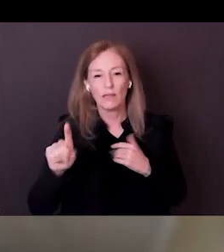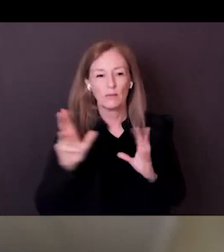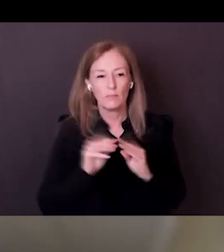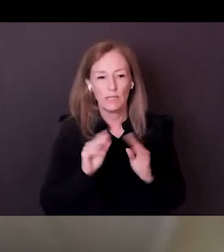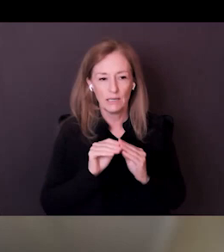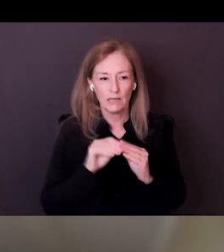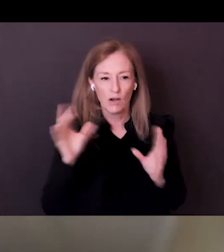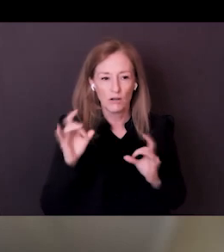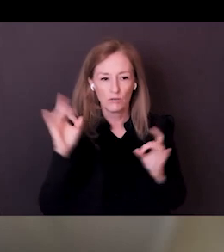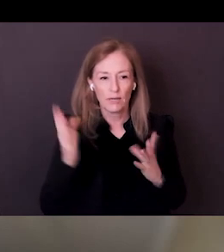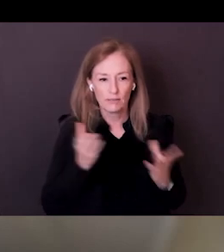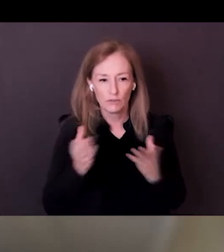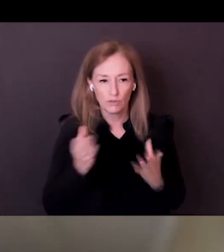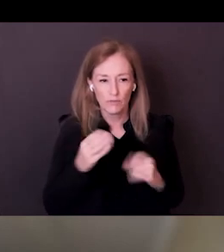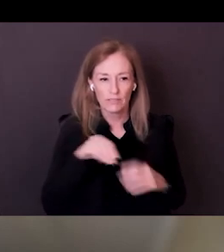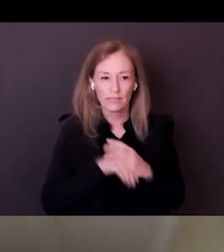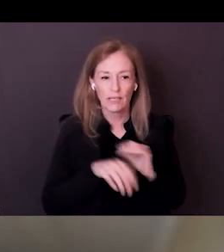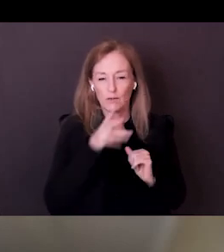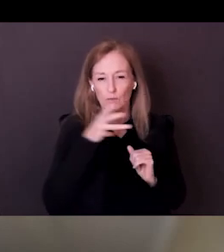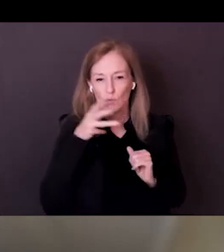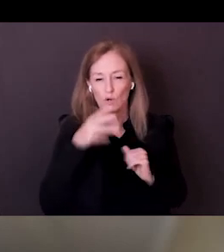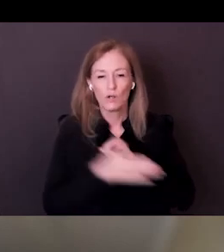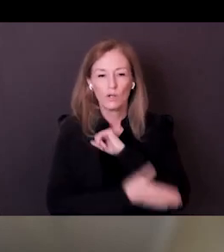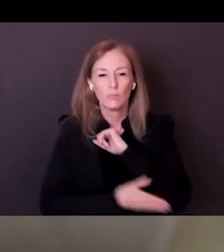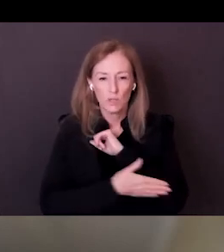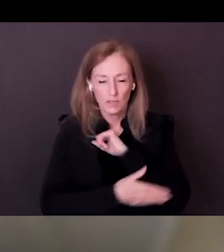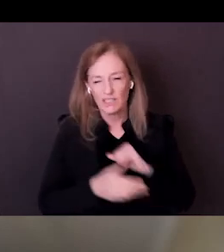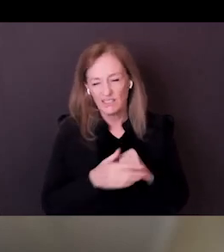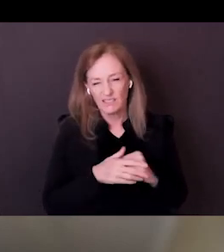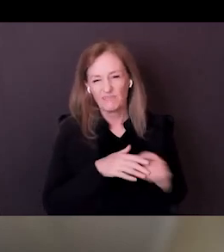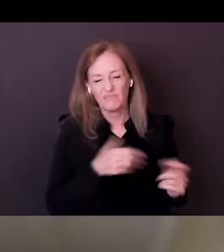COMMUNITIES, WHICH THEY HAVE THEIR OWN NEEDS AND CHALLENGES FOR